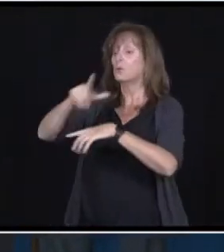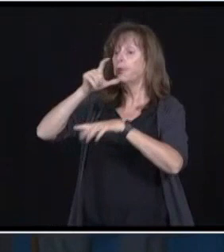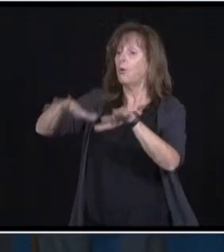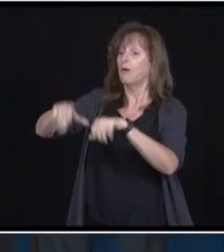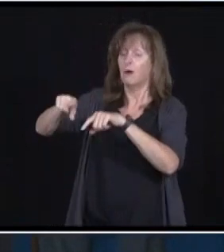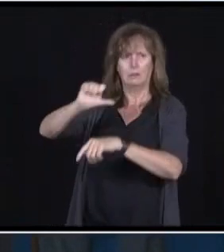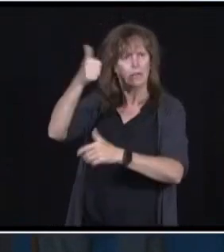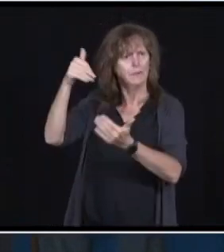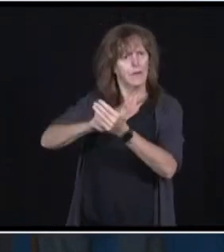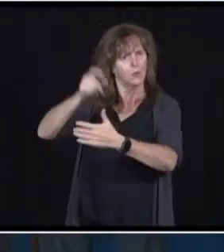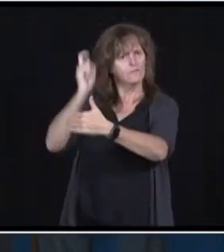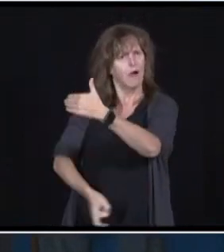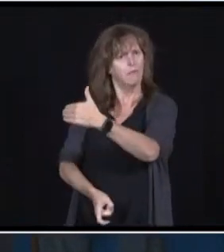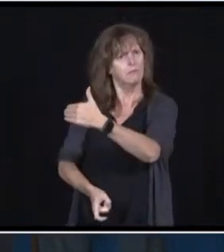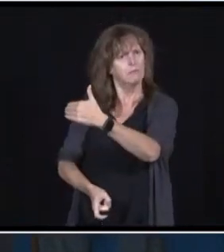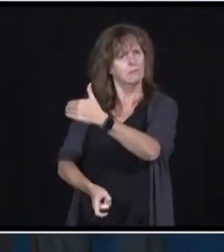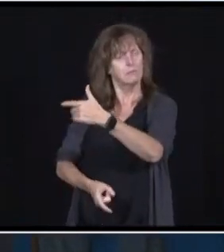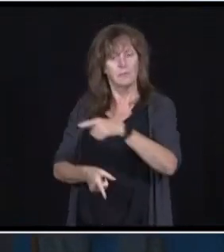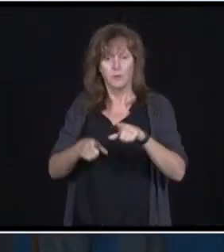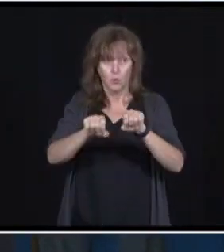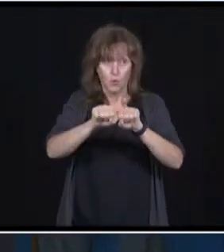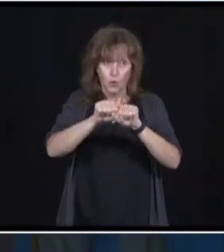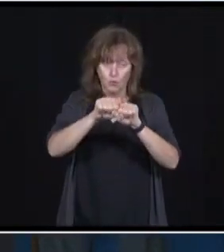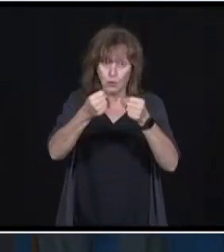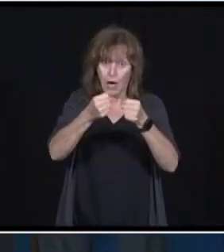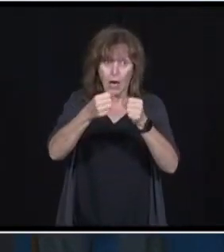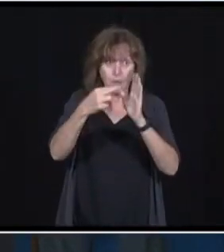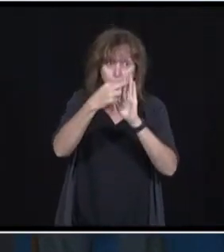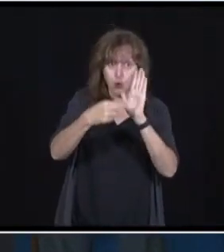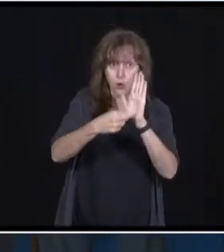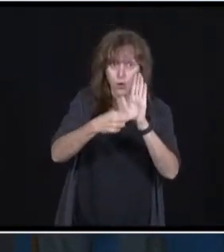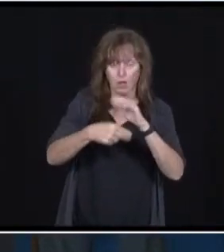We will throw the book at you if you break the rules.